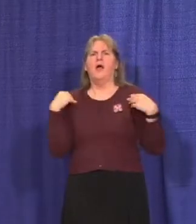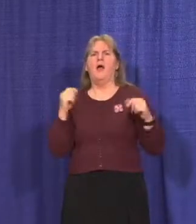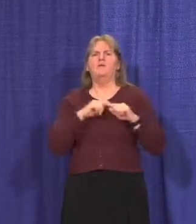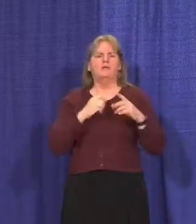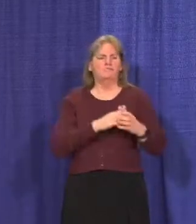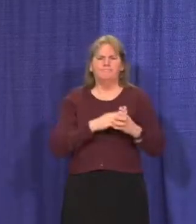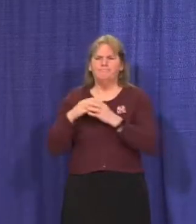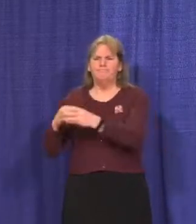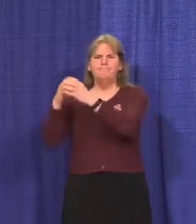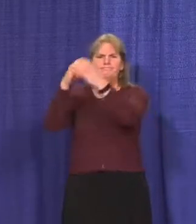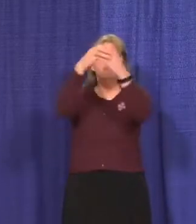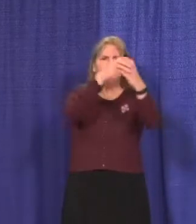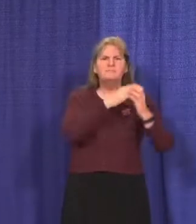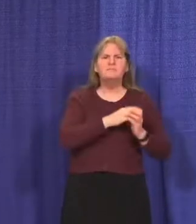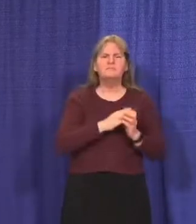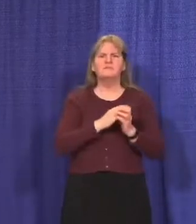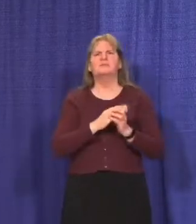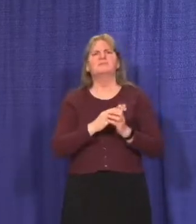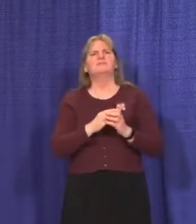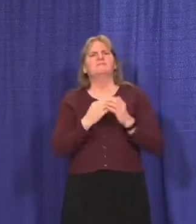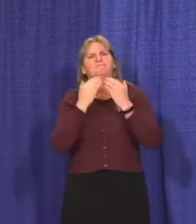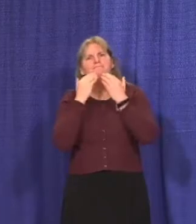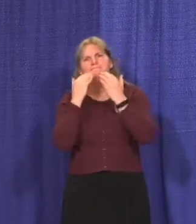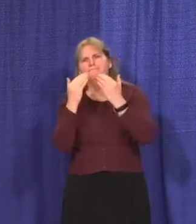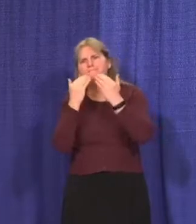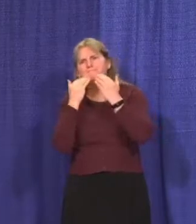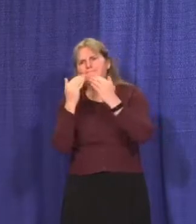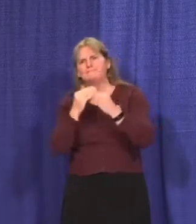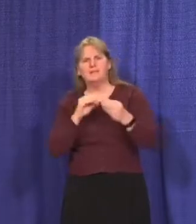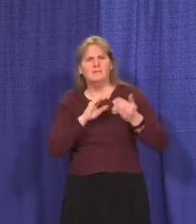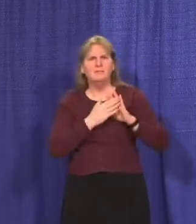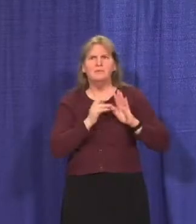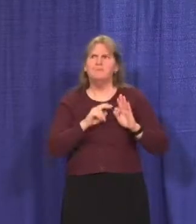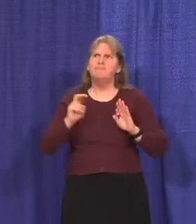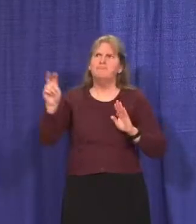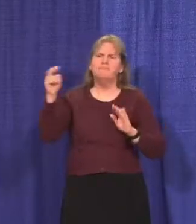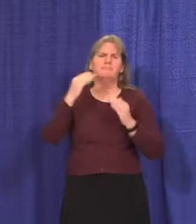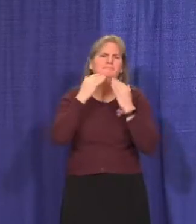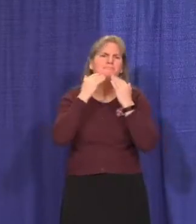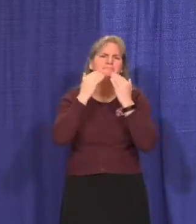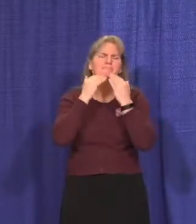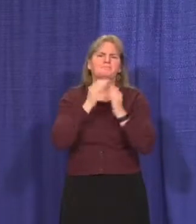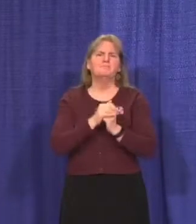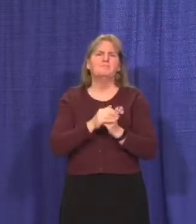the first round of shots. I want to thank everyone in the community who have taken their